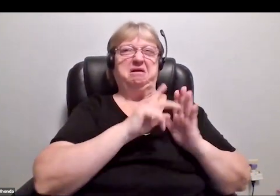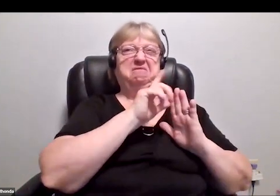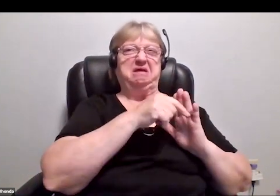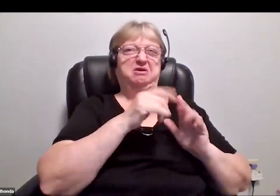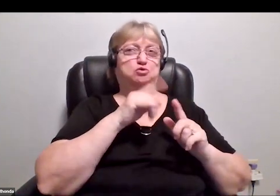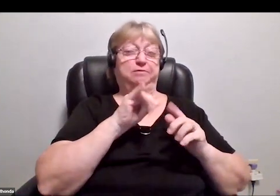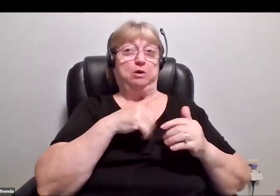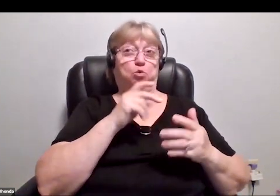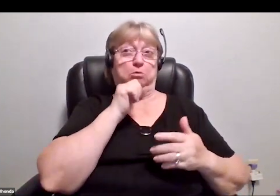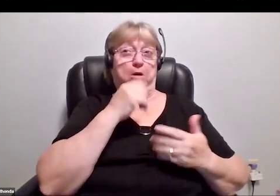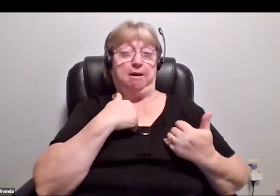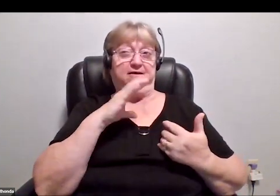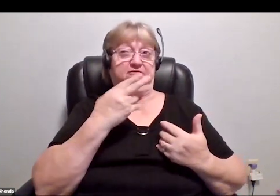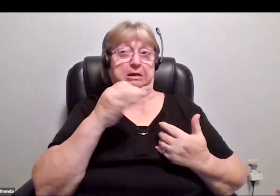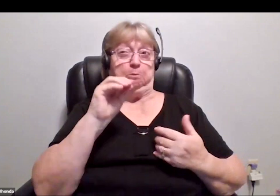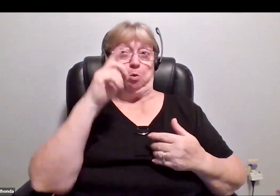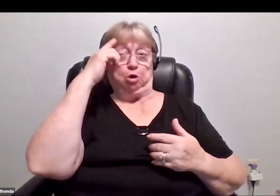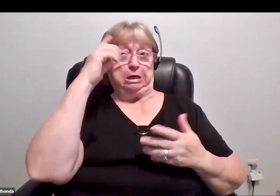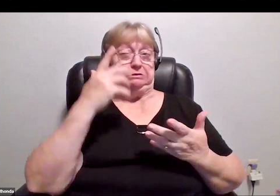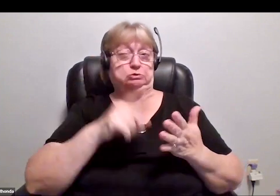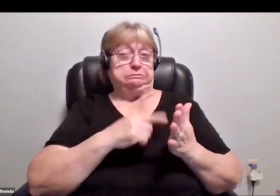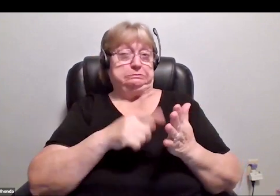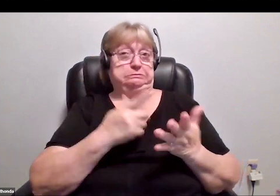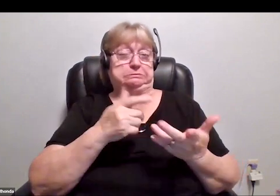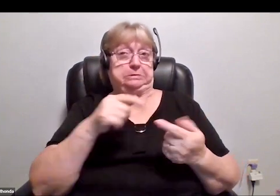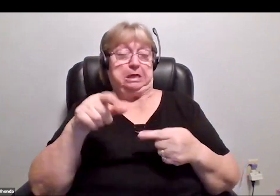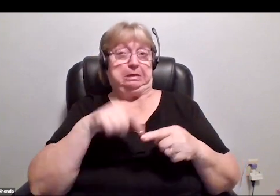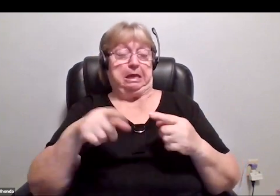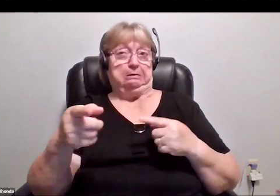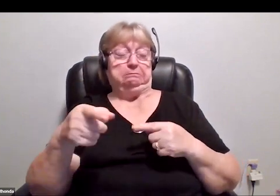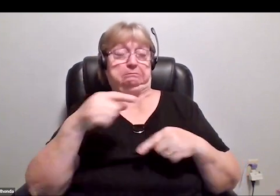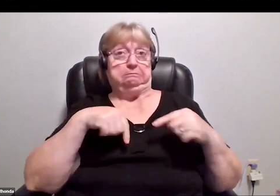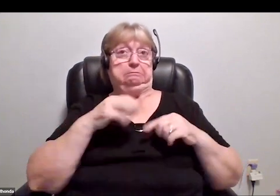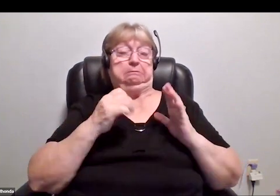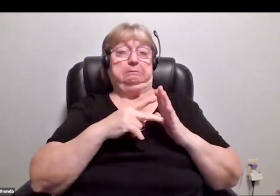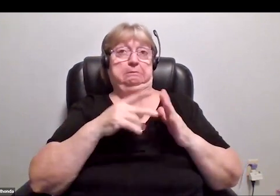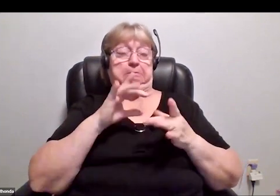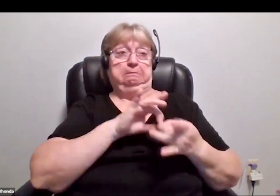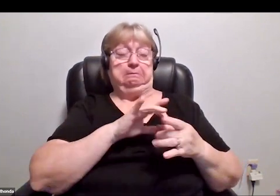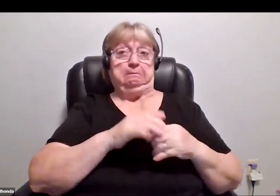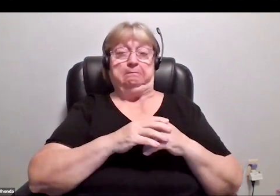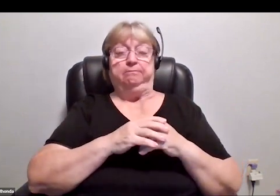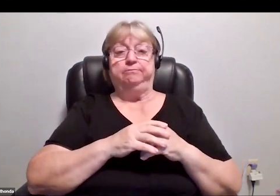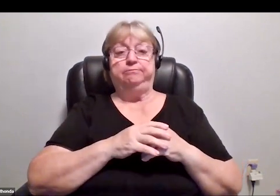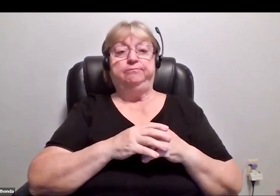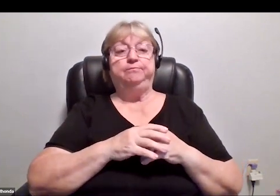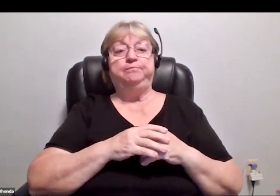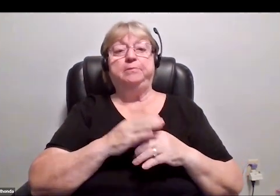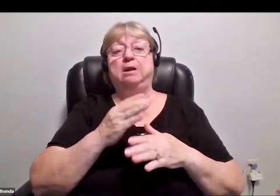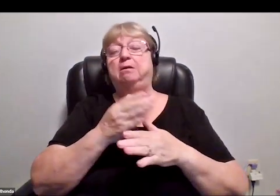I do have chemobrain. Sometimes things don't loop back. I'm going to share TL Lewis's definition of ableism